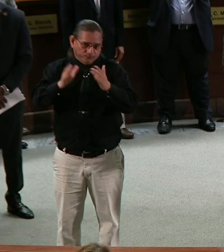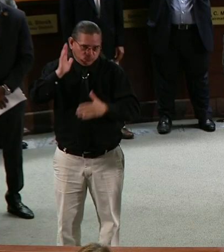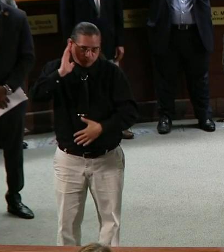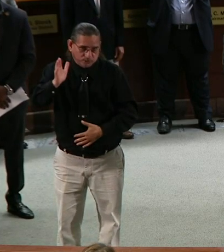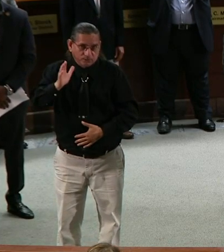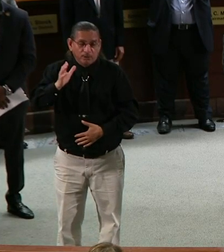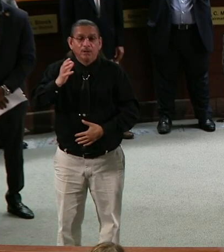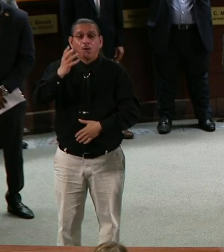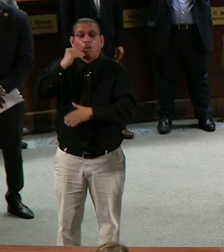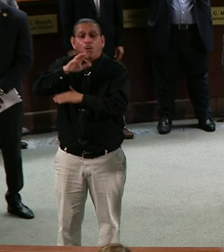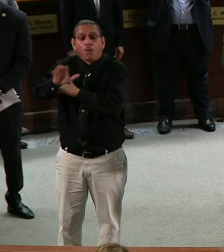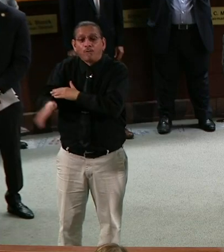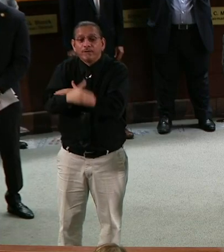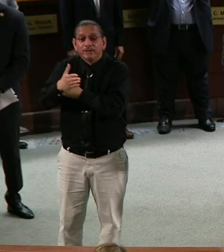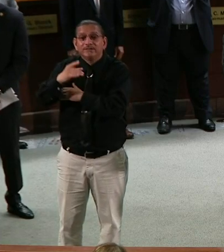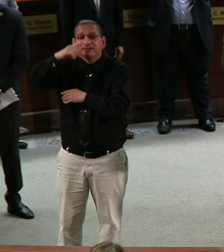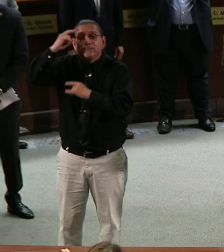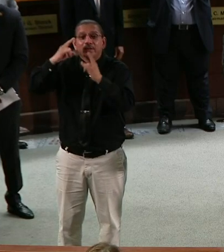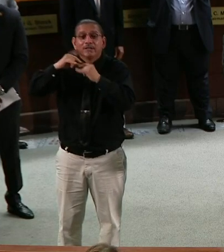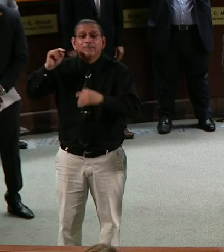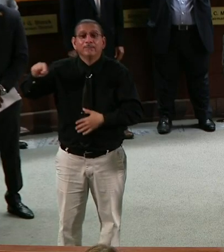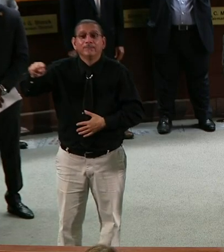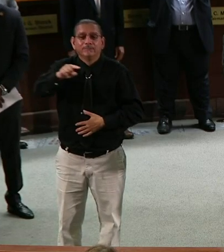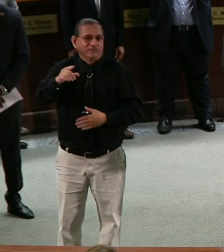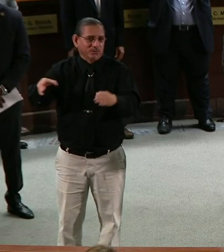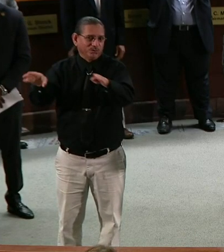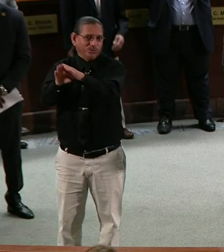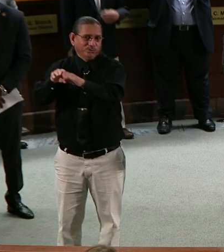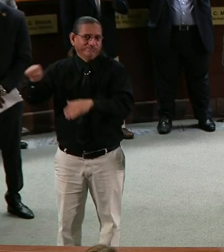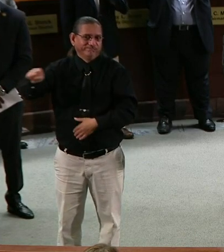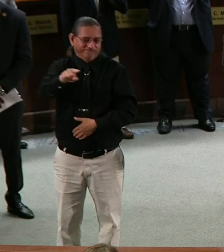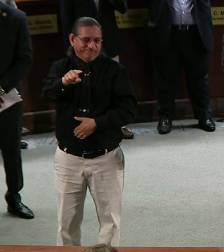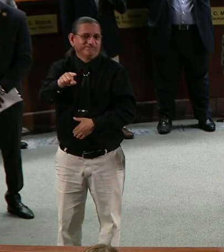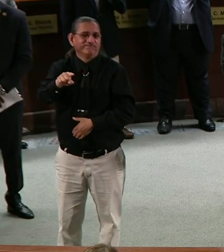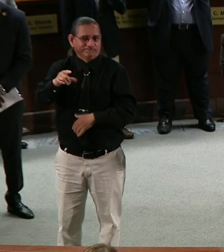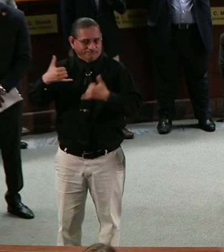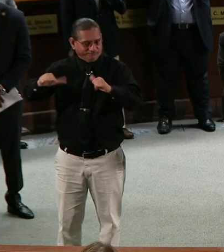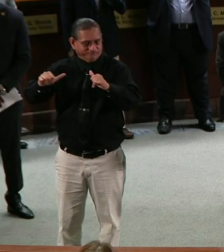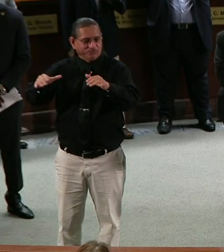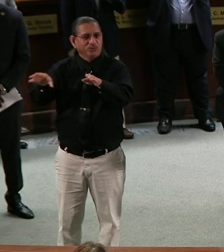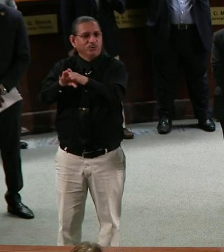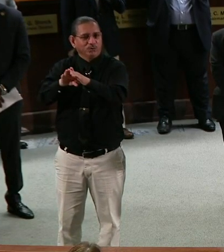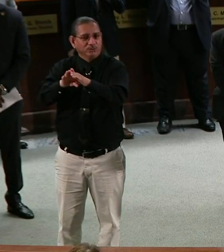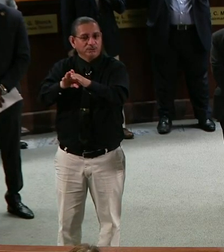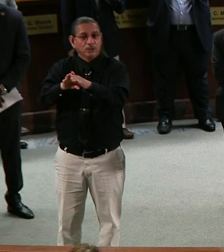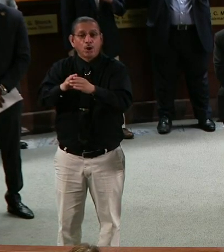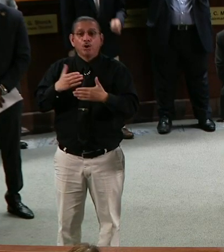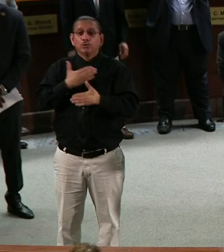OPEN. OVERNIGHT SUMMER CAMPS